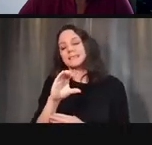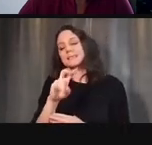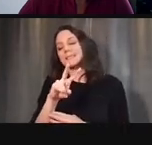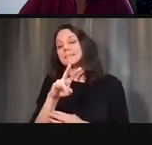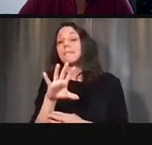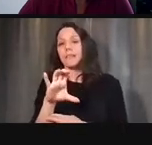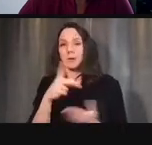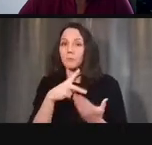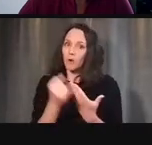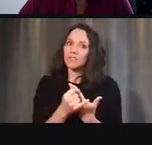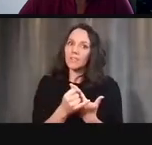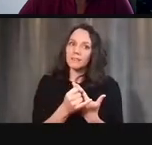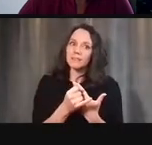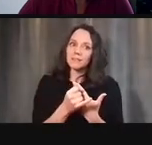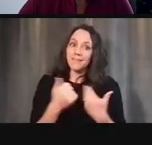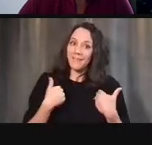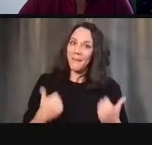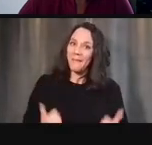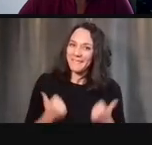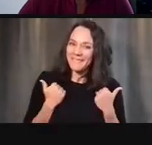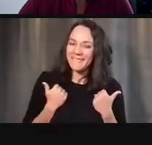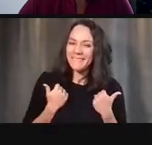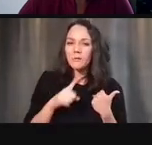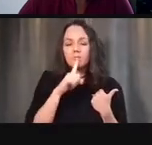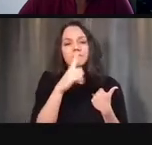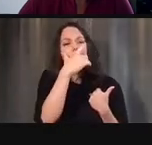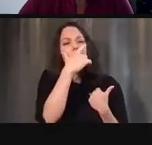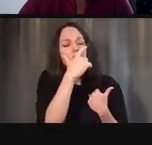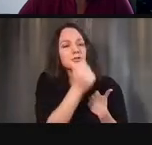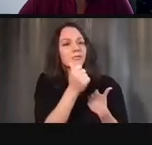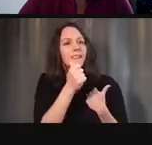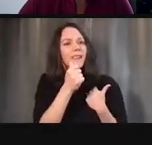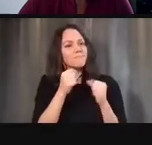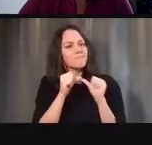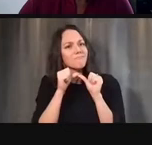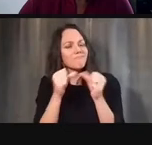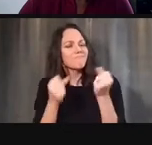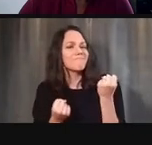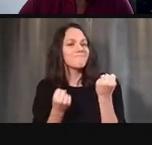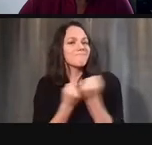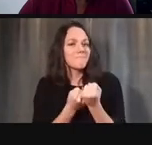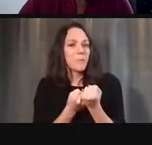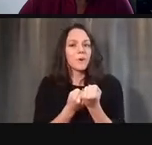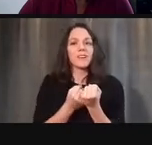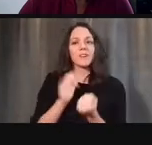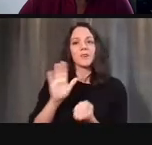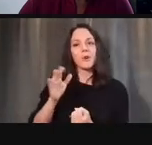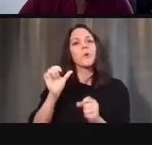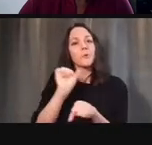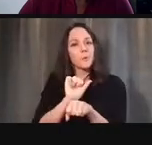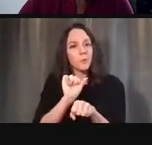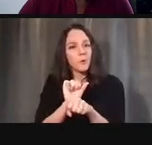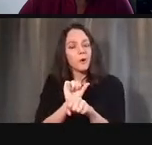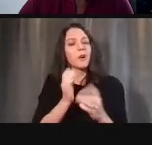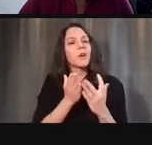I was really interested in helping to sustain Trapeta's work as a poet Laureate through the Healing Verse Poetry Line.